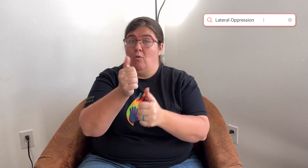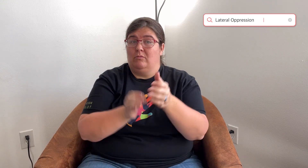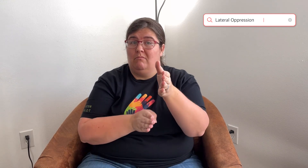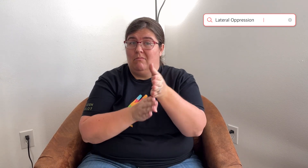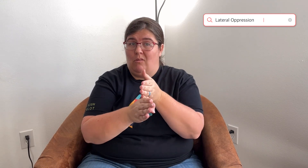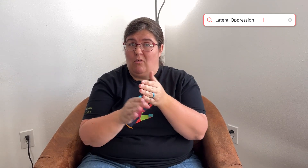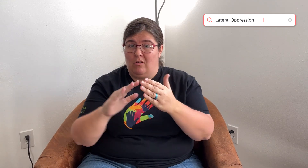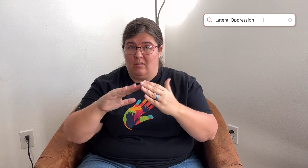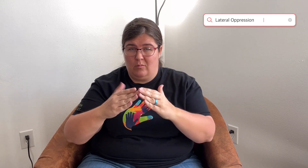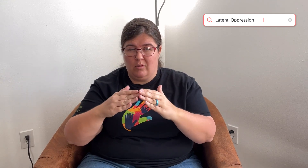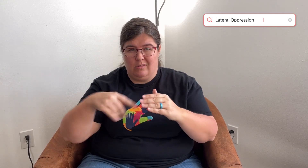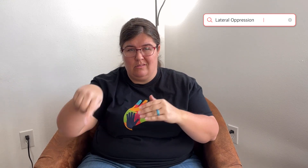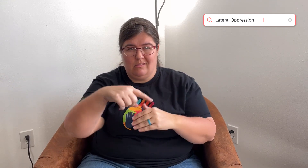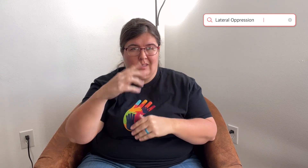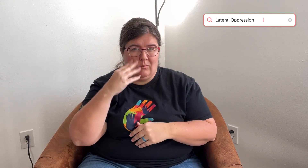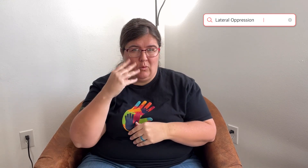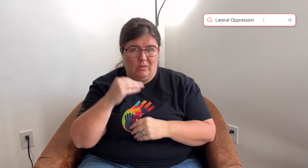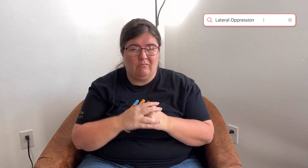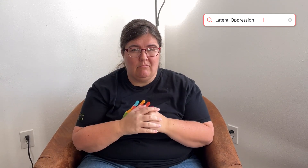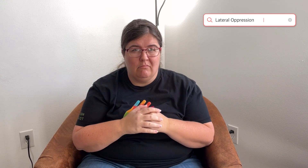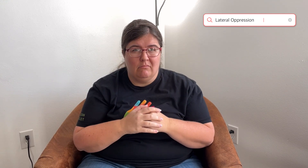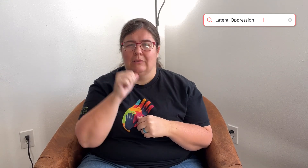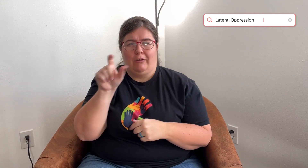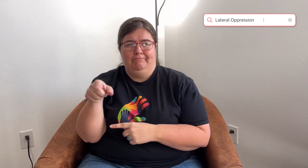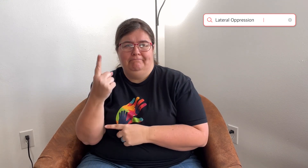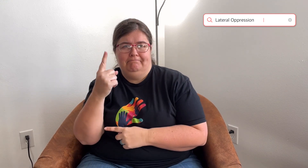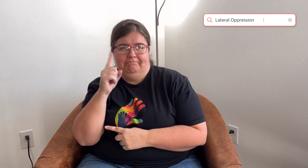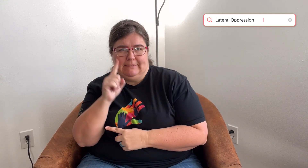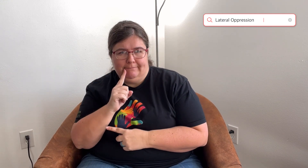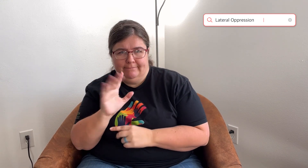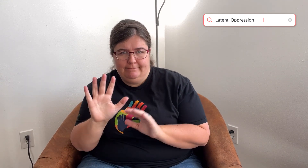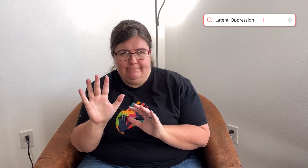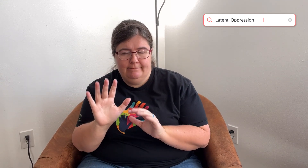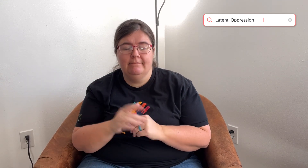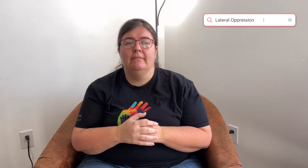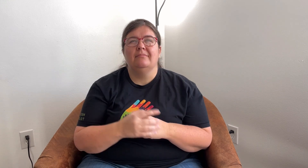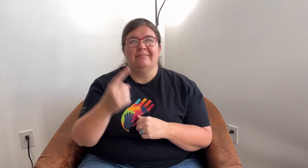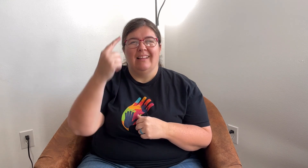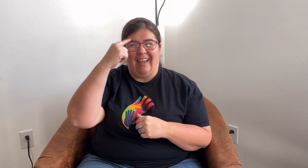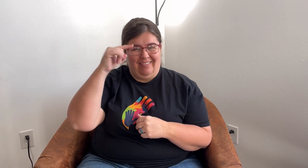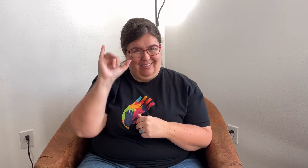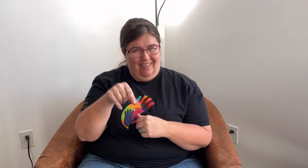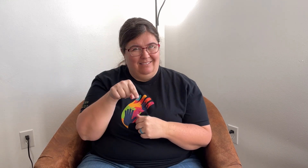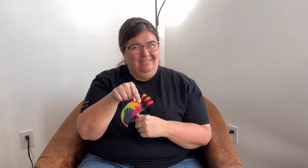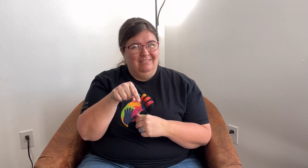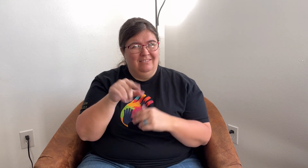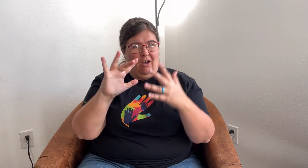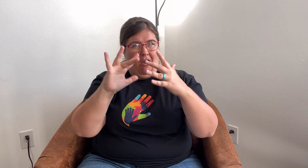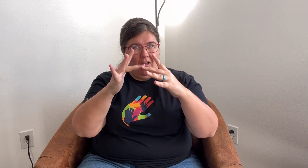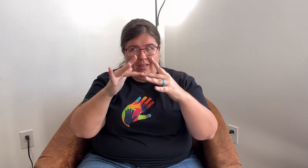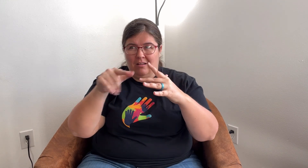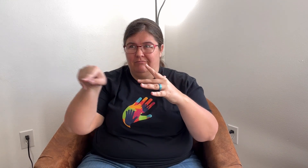This is the case for most minority groups, it's not just the Deaf community. So I think that's what's happening here,